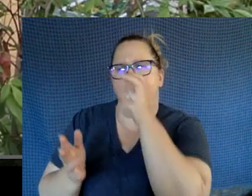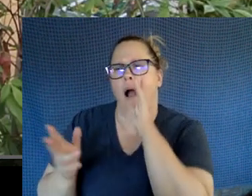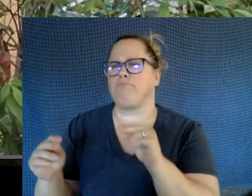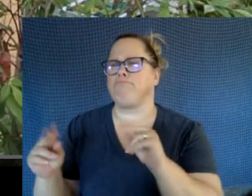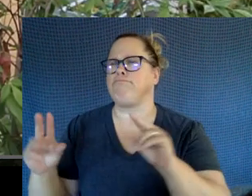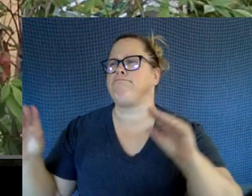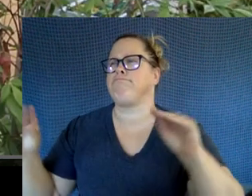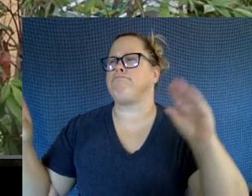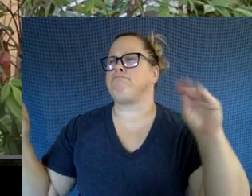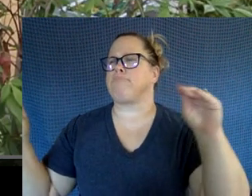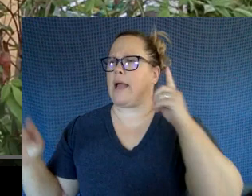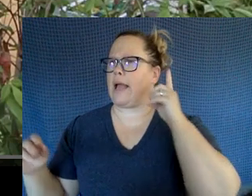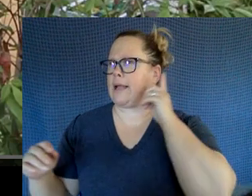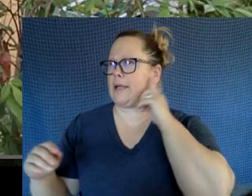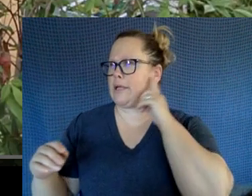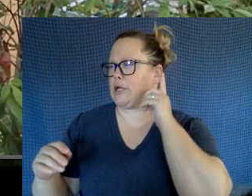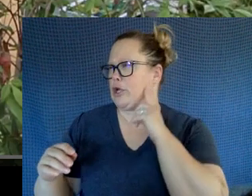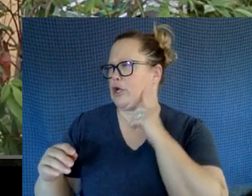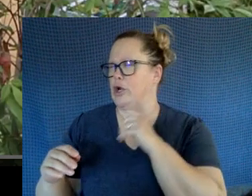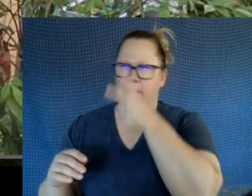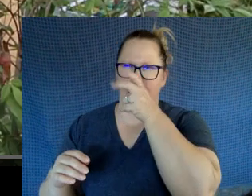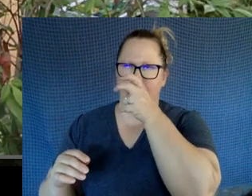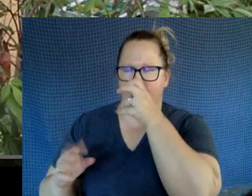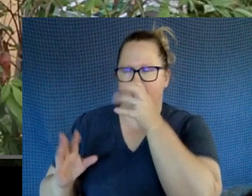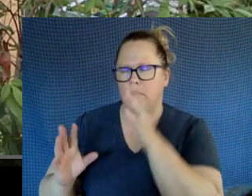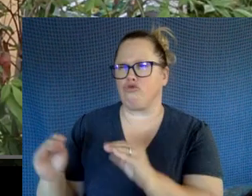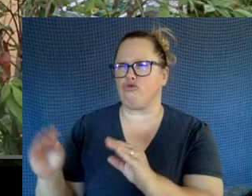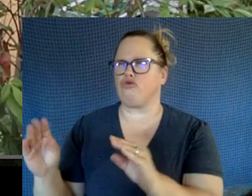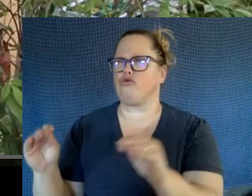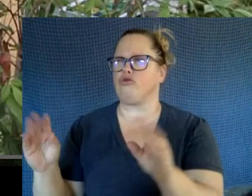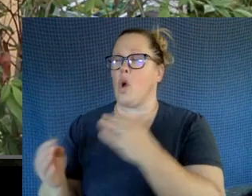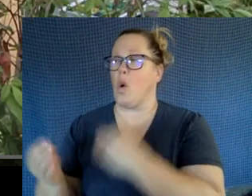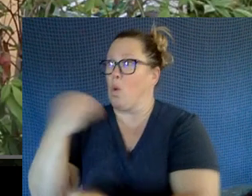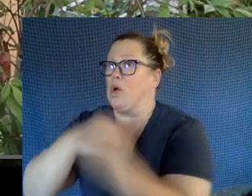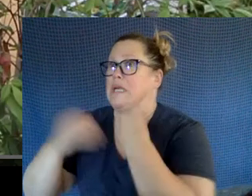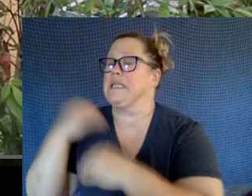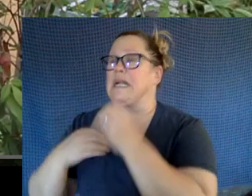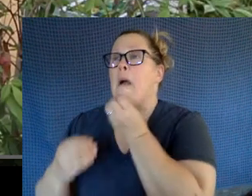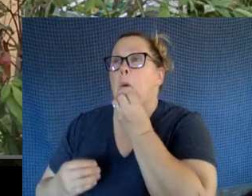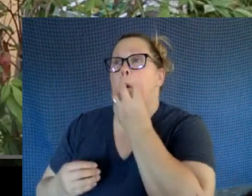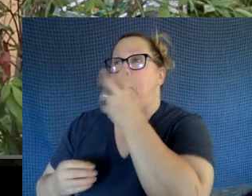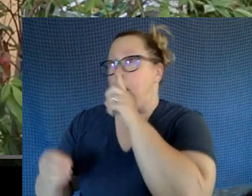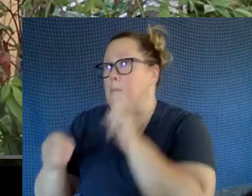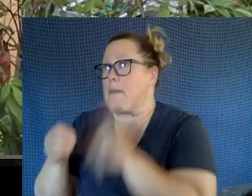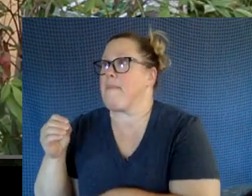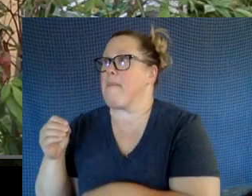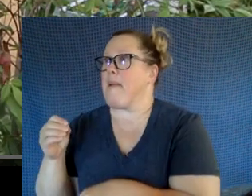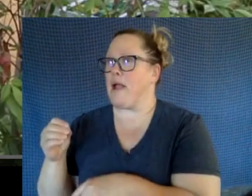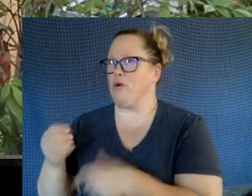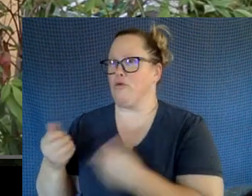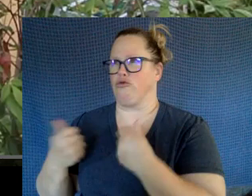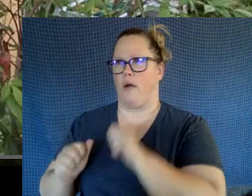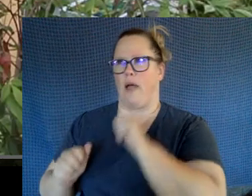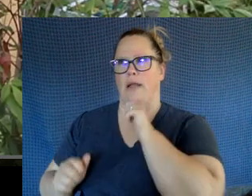crickets chirp. We gulp down warm tomato slices trying not to slurp.